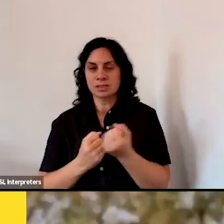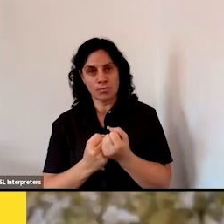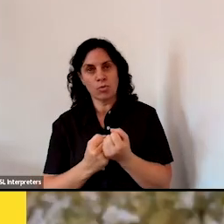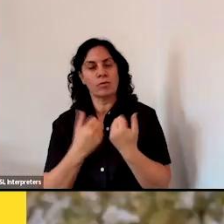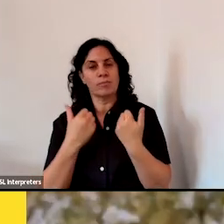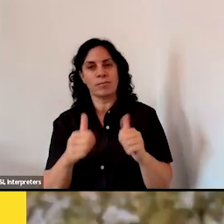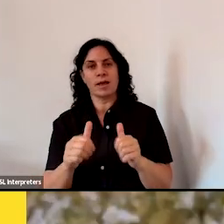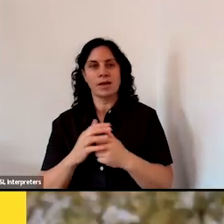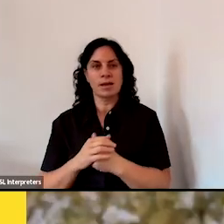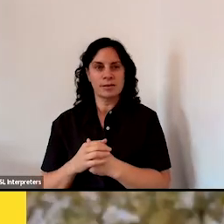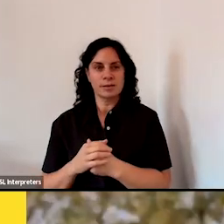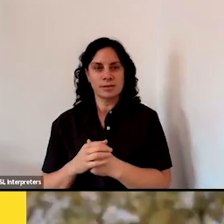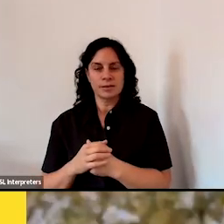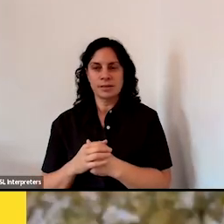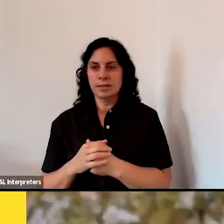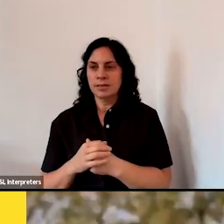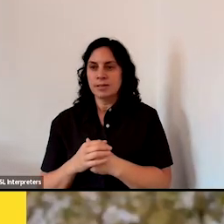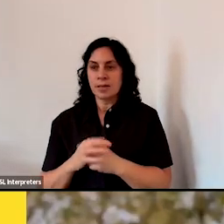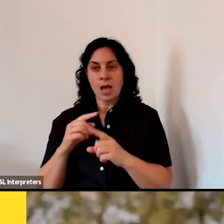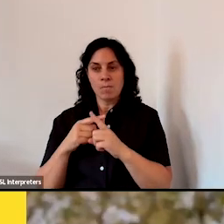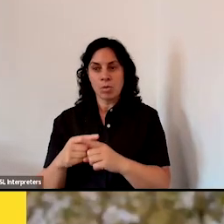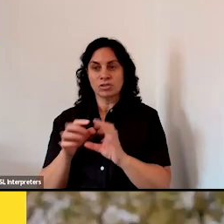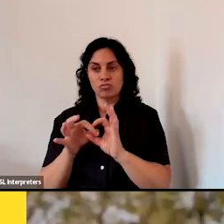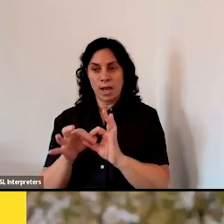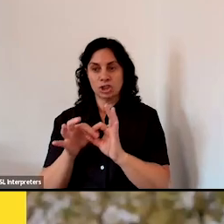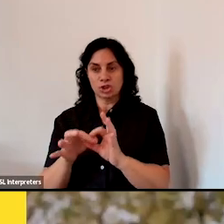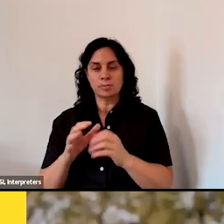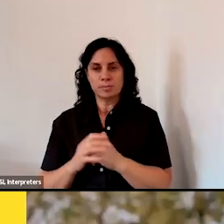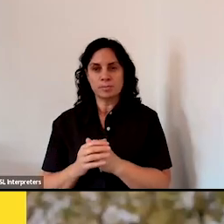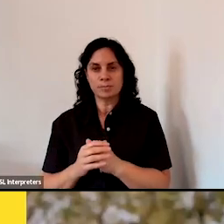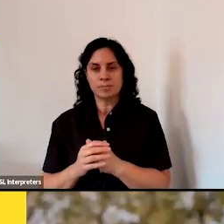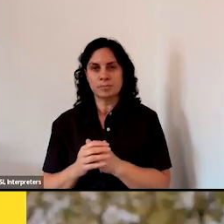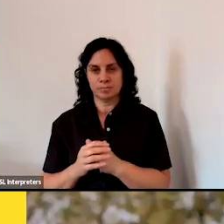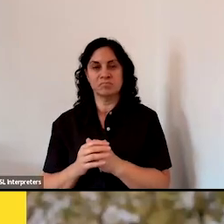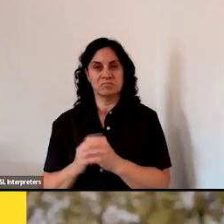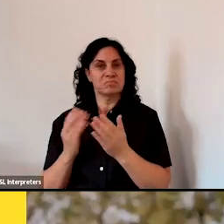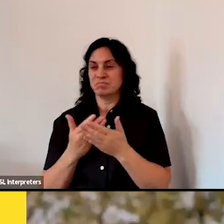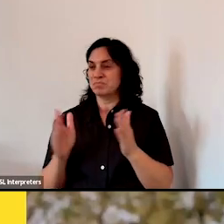and building on positive peer relationships. Overall, we also see a generally positive picture of mental well-being.